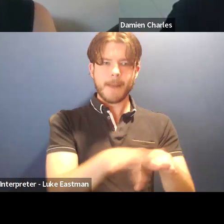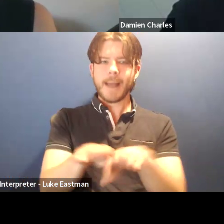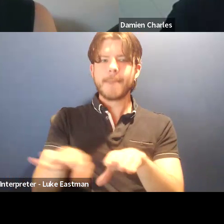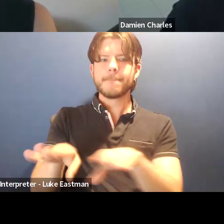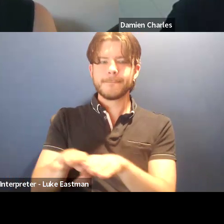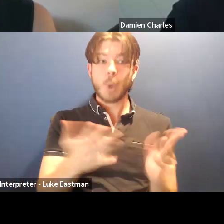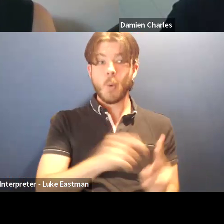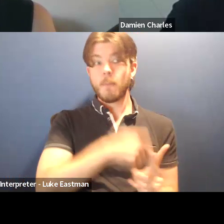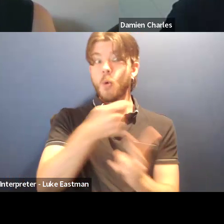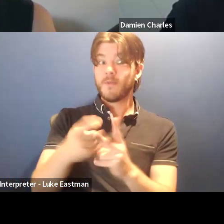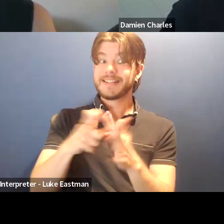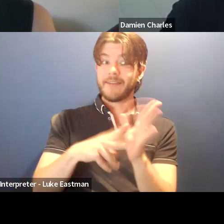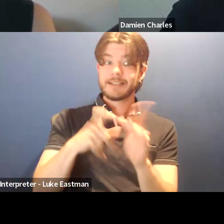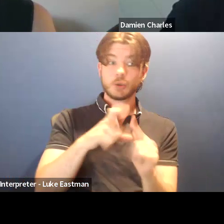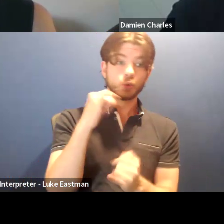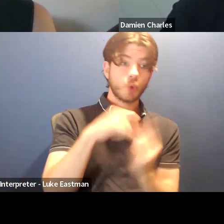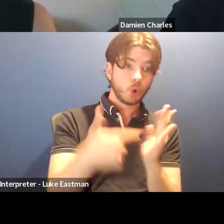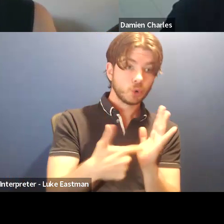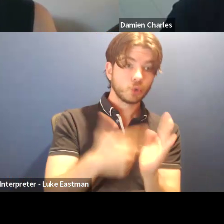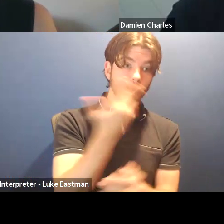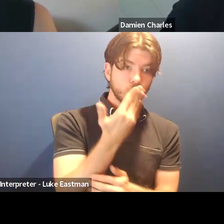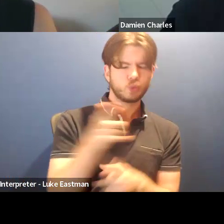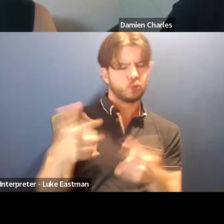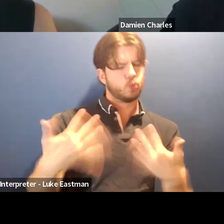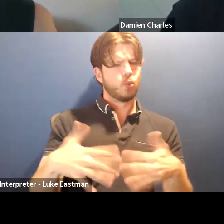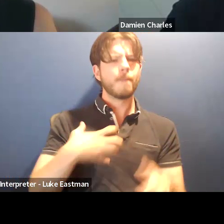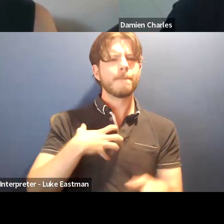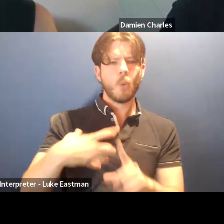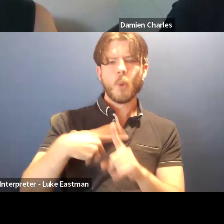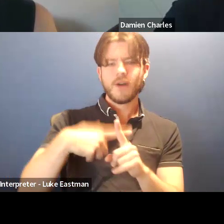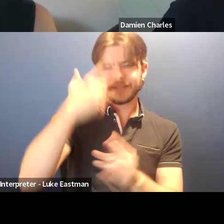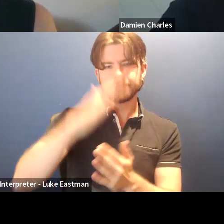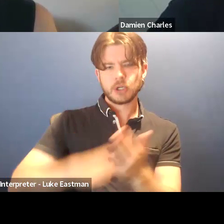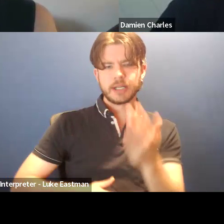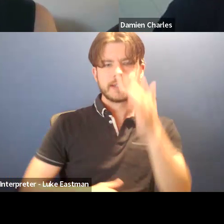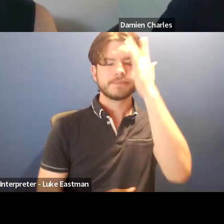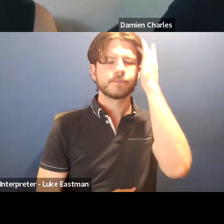Scott. And what did that look like, that